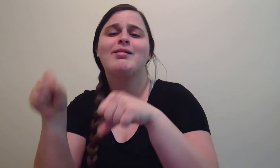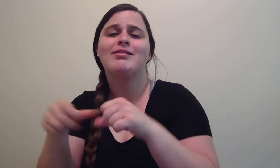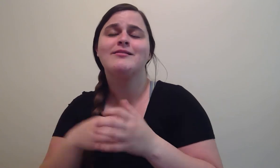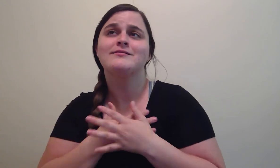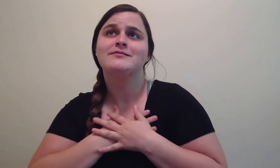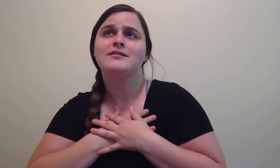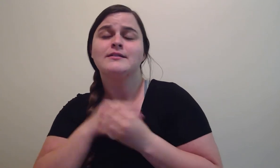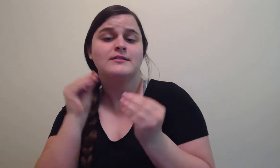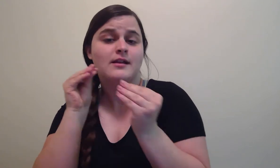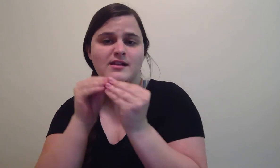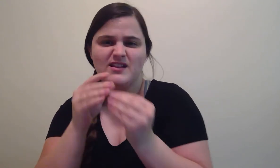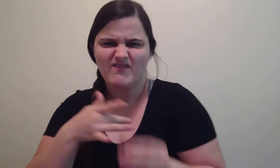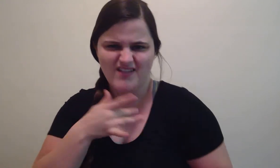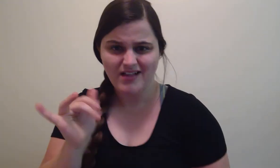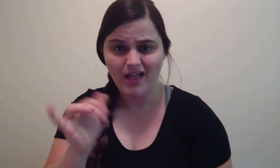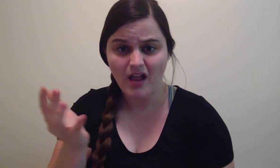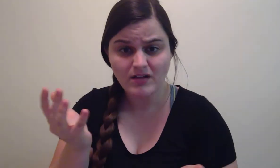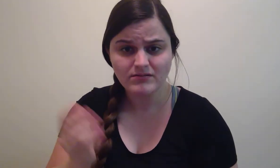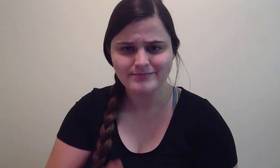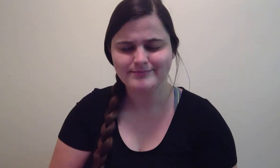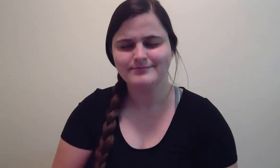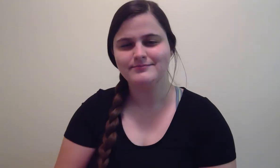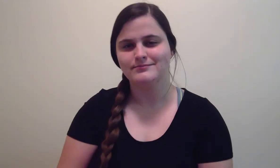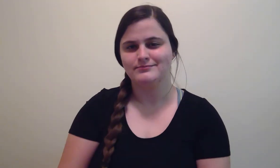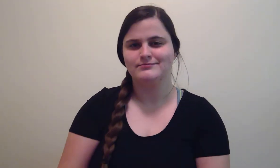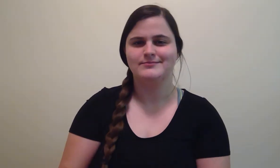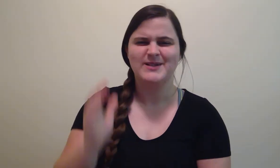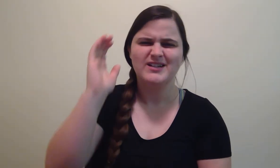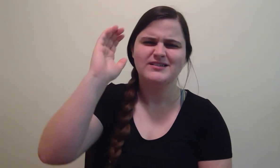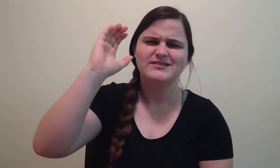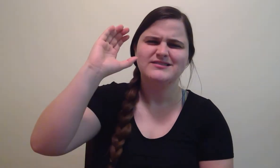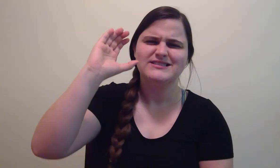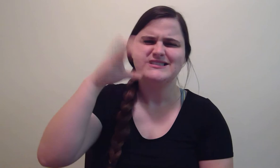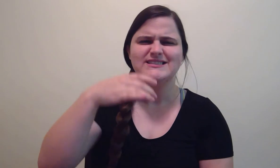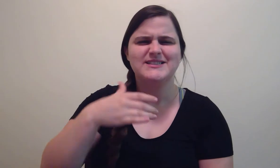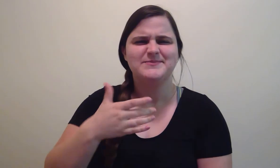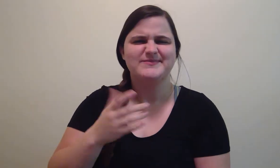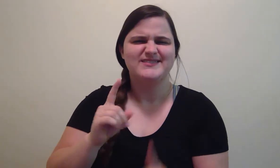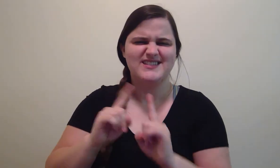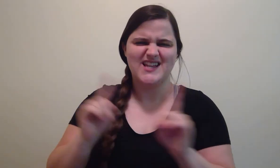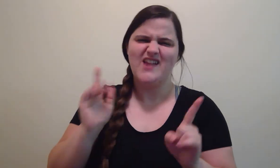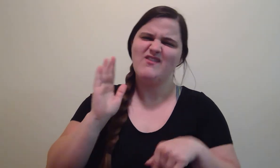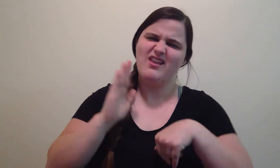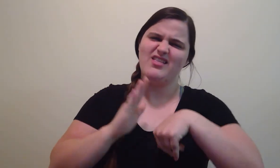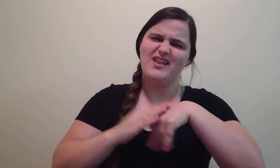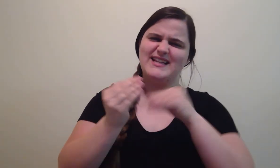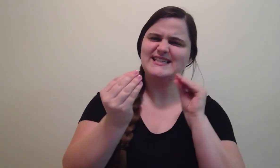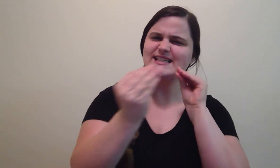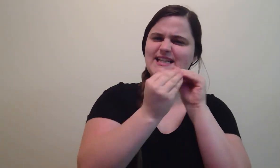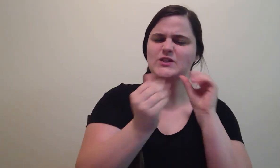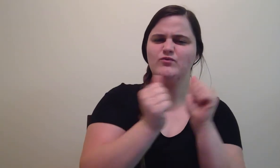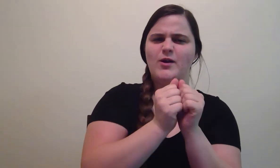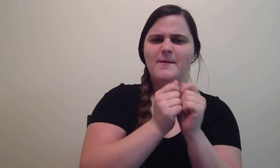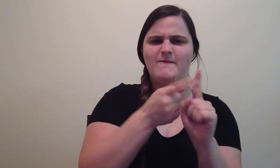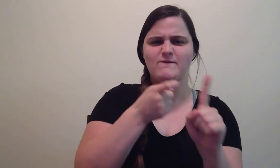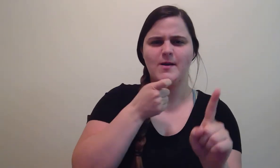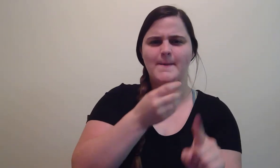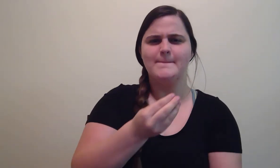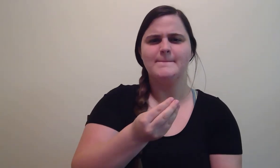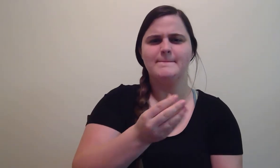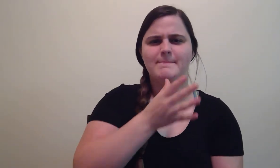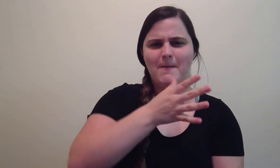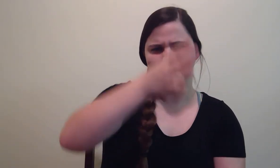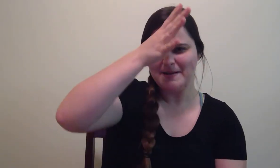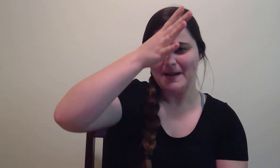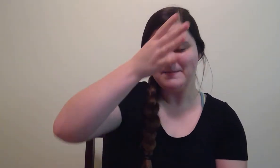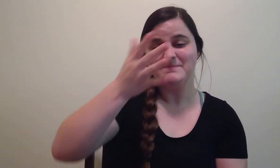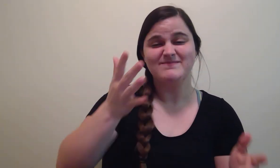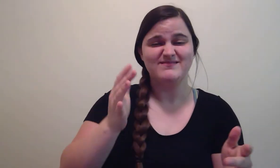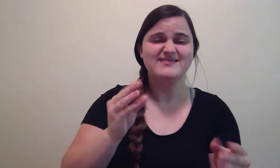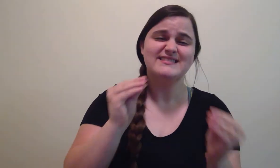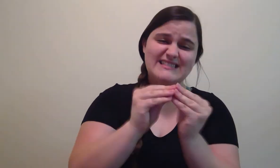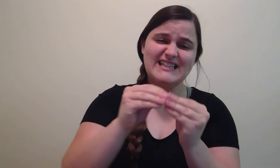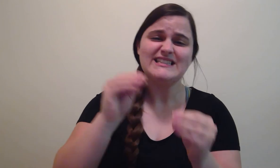What did a kiss feel like, anyway? Somehow I knew it wouldn't be like the one I get from Mom and Dad